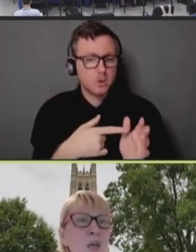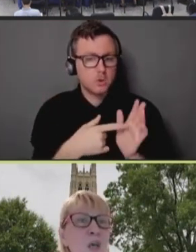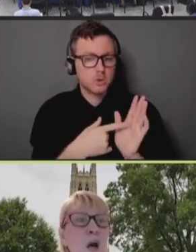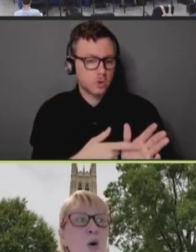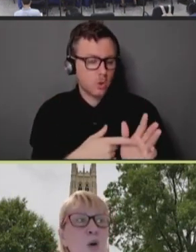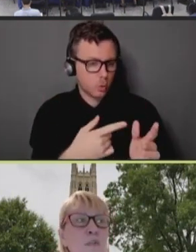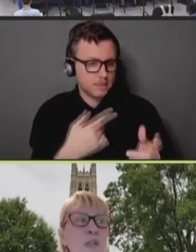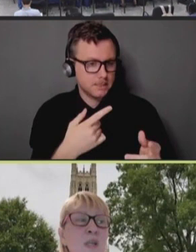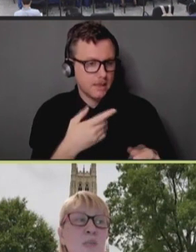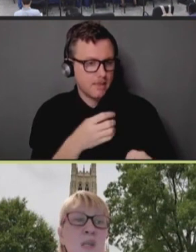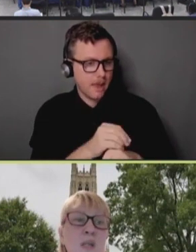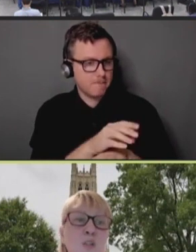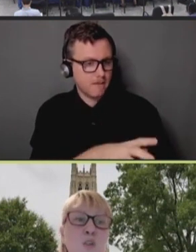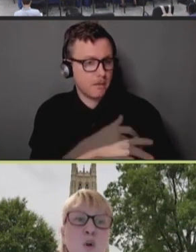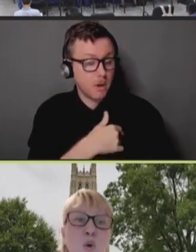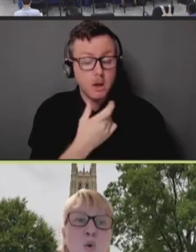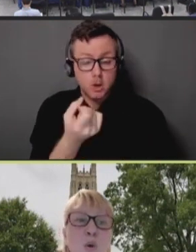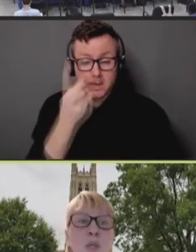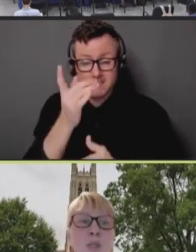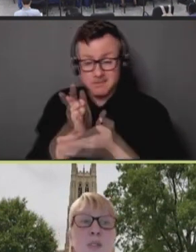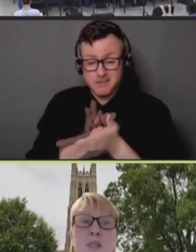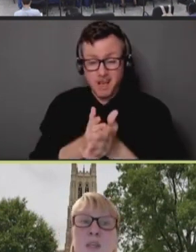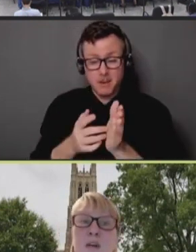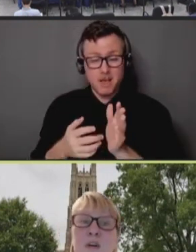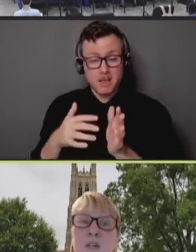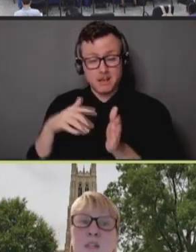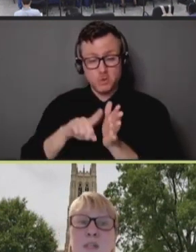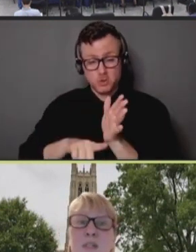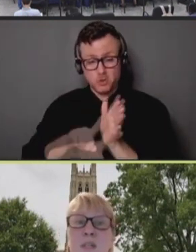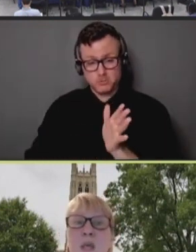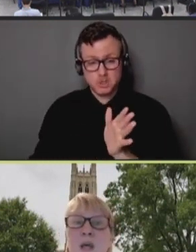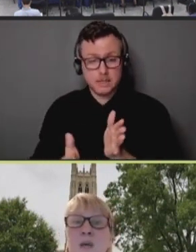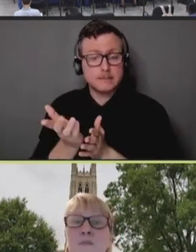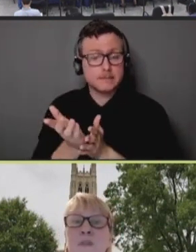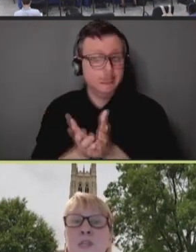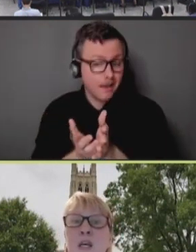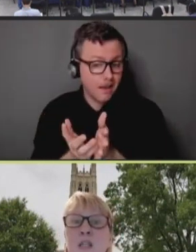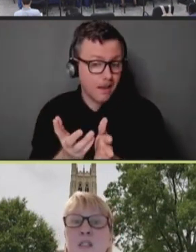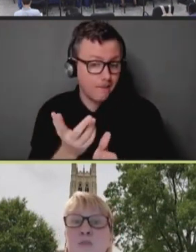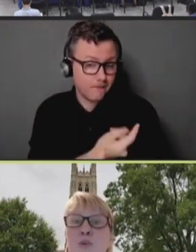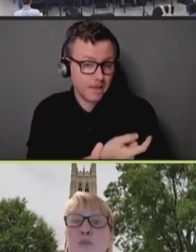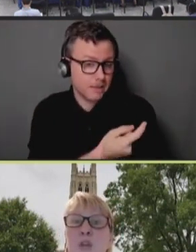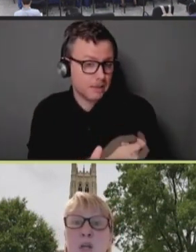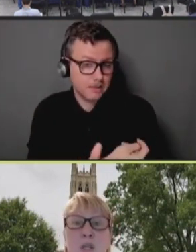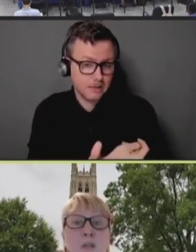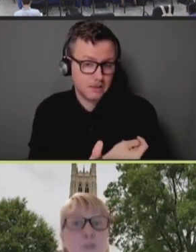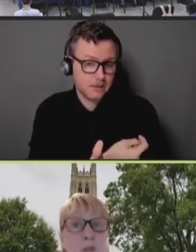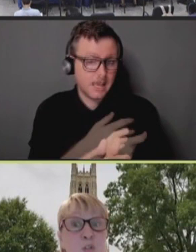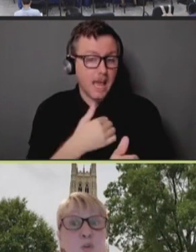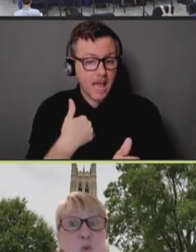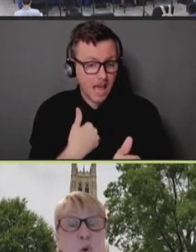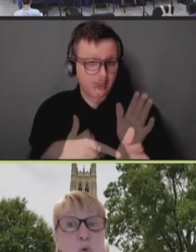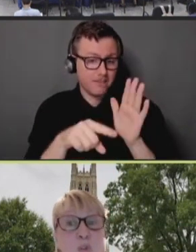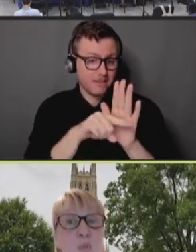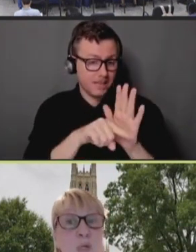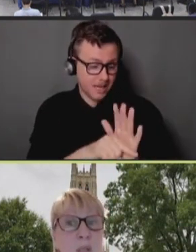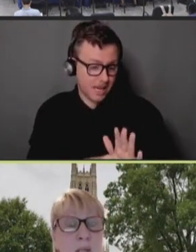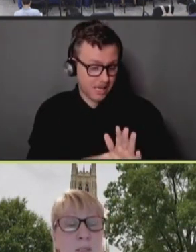However, some studies show that some vaccines have negative off-target effects on all-cause